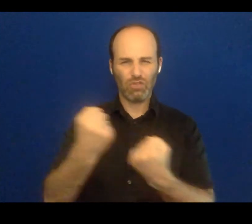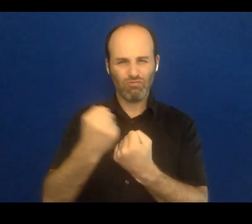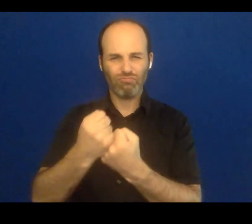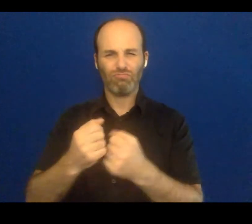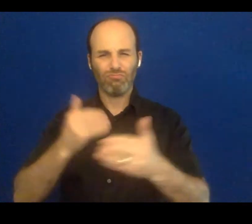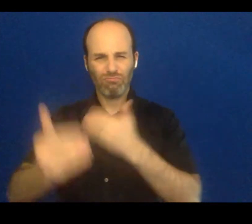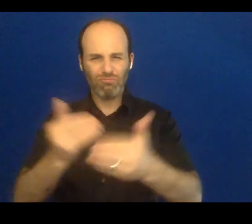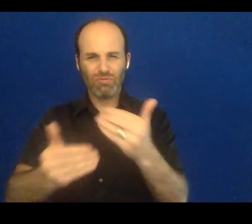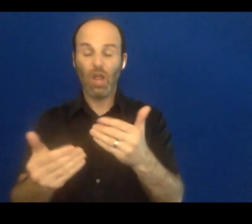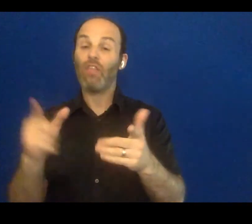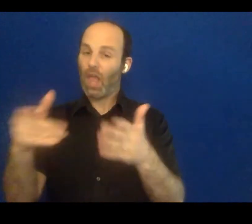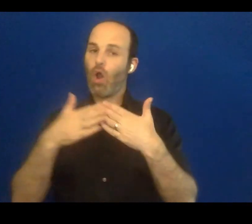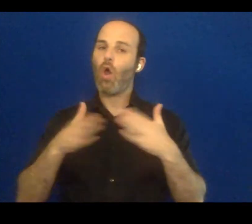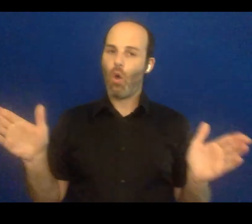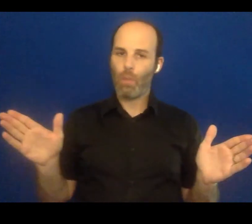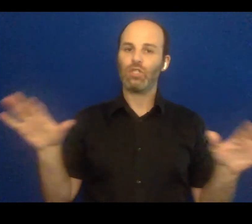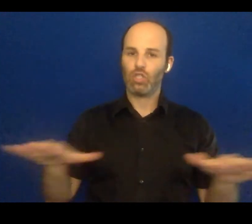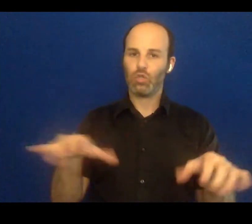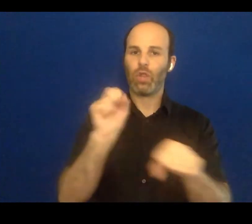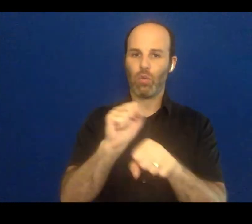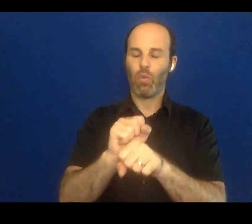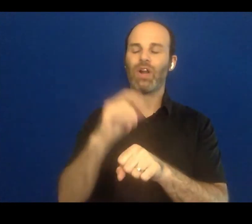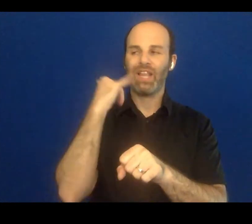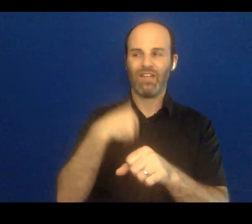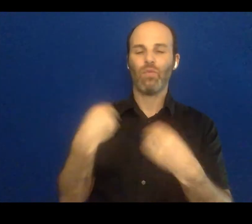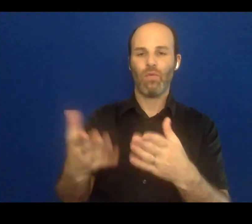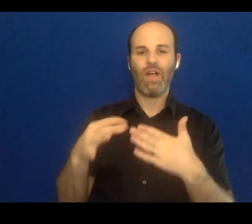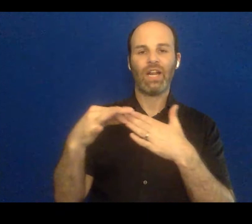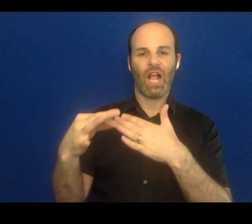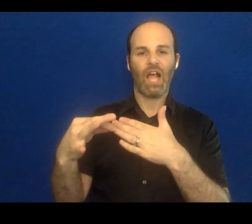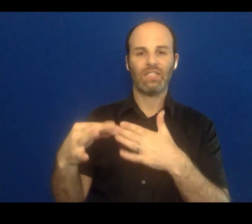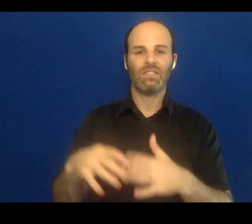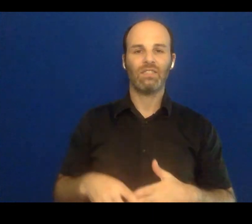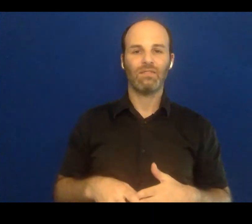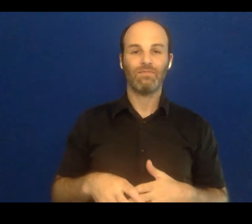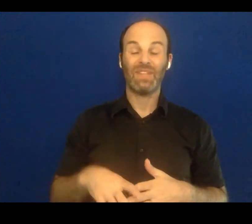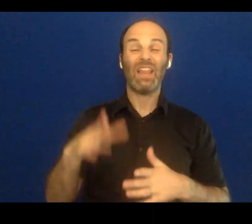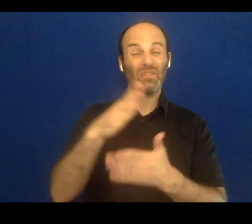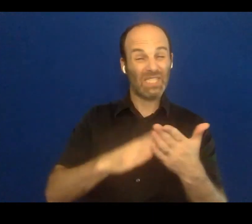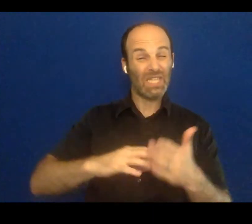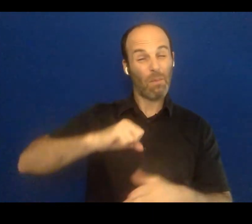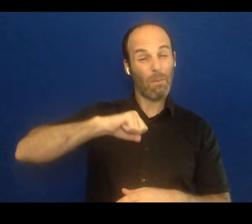OPEN TO DOING THE WORK ONCE THEY HAVE A LITTLE GUIDANCE. I HAVE NOTICED SOME PUSHBACK